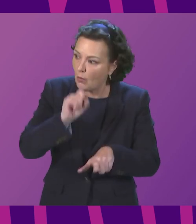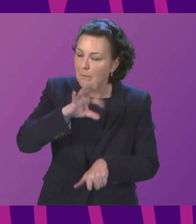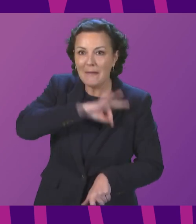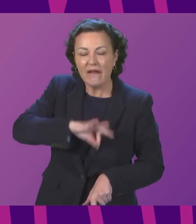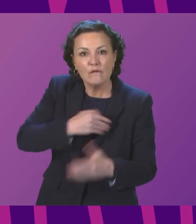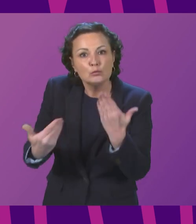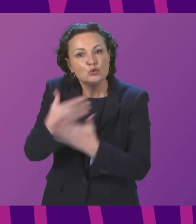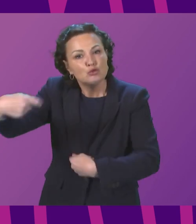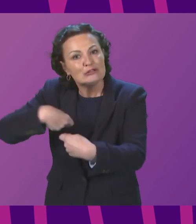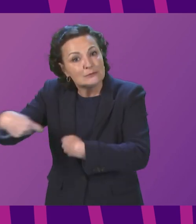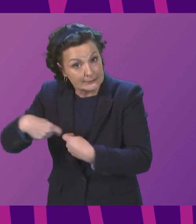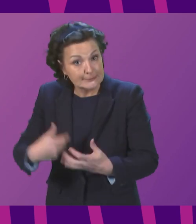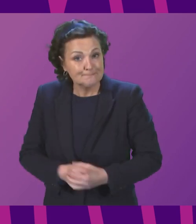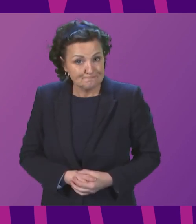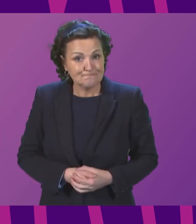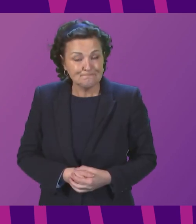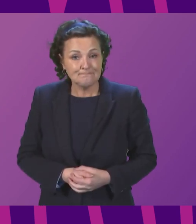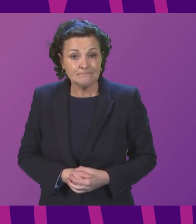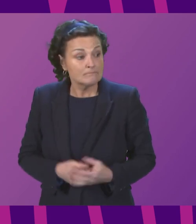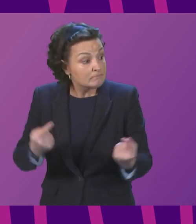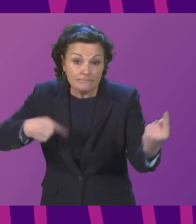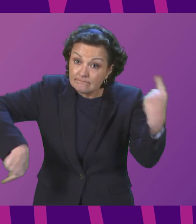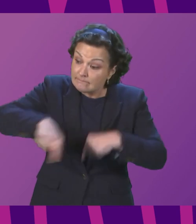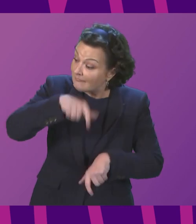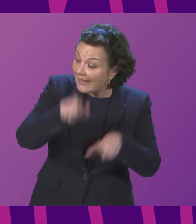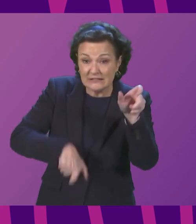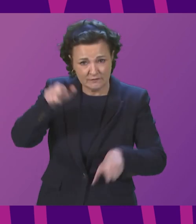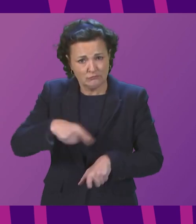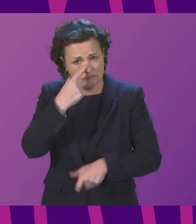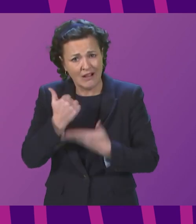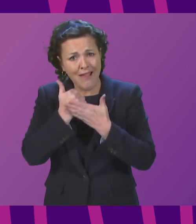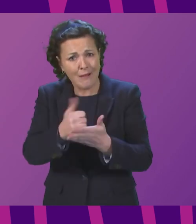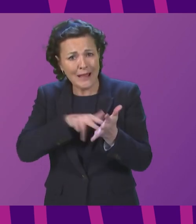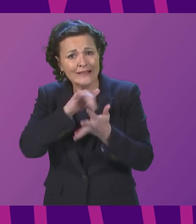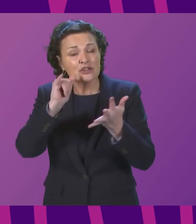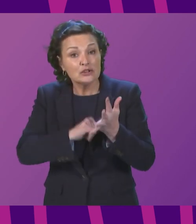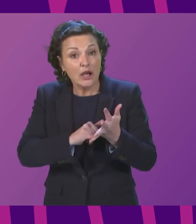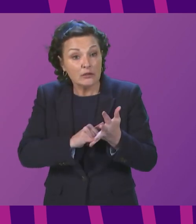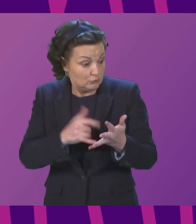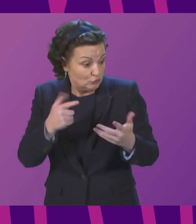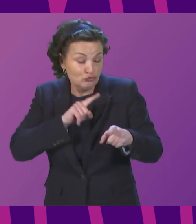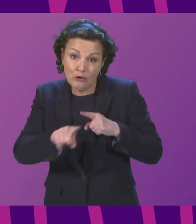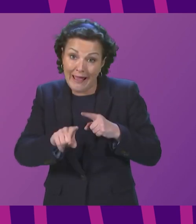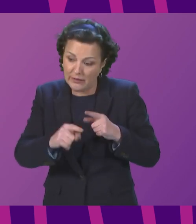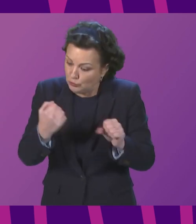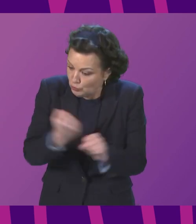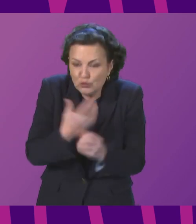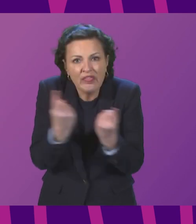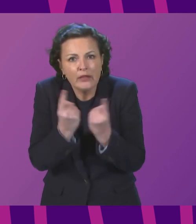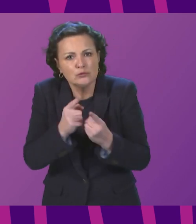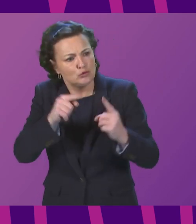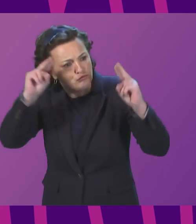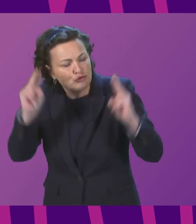Of course, we can all help the NHS by taking steps to reduce as much as possible transmission